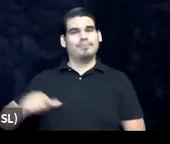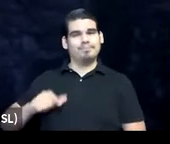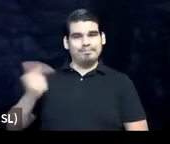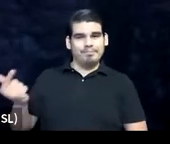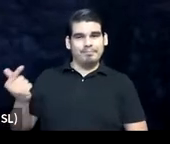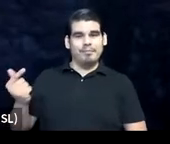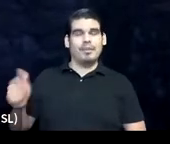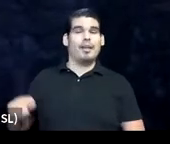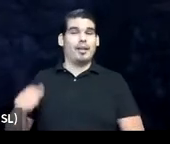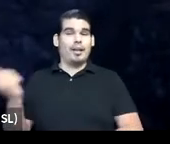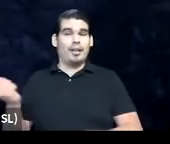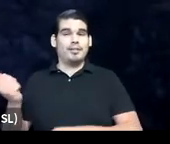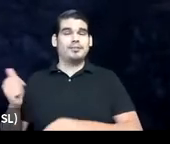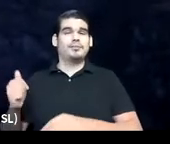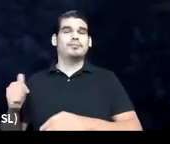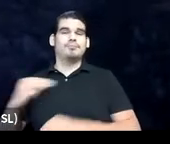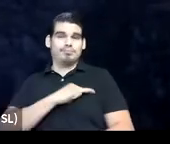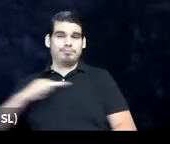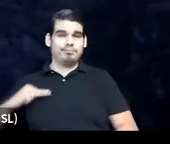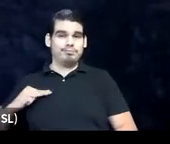RAD Region I Bourne: I, yeah, I have the nursing one